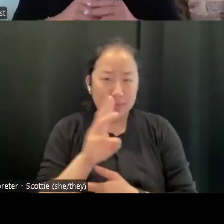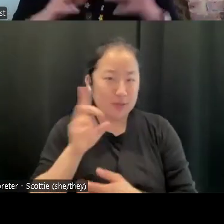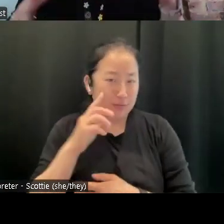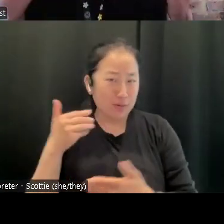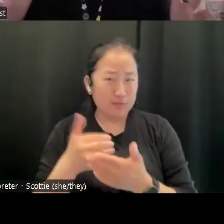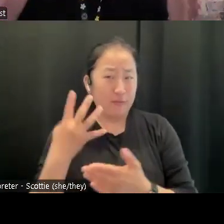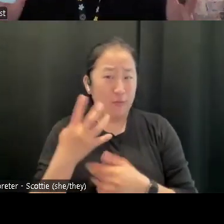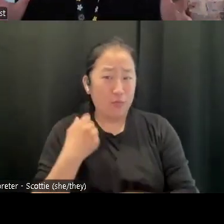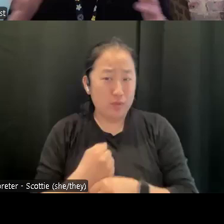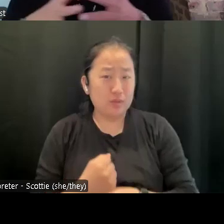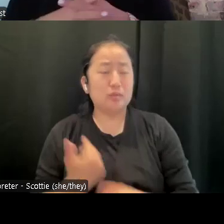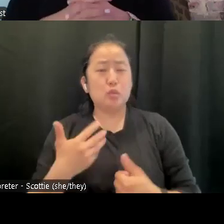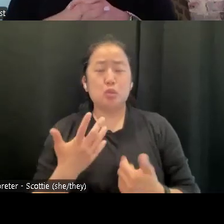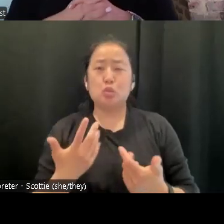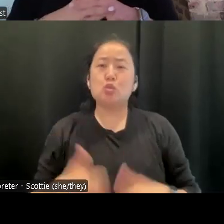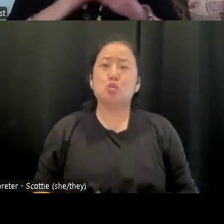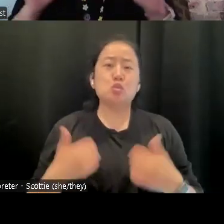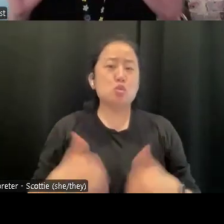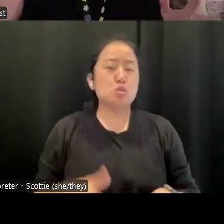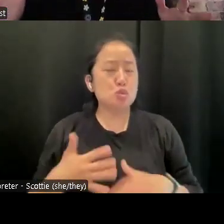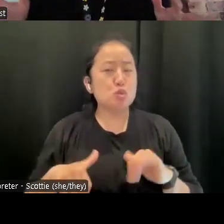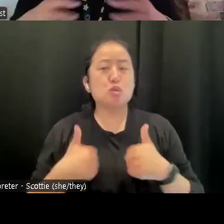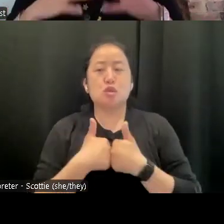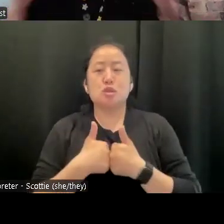It was a huge, huge beast, so for those of y'all that make websites,